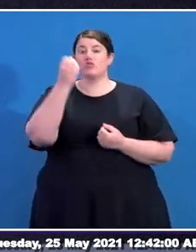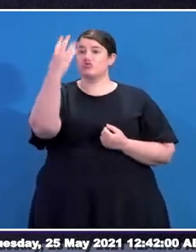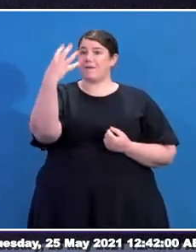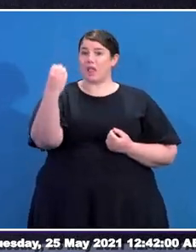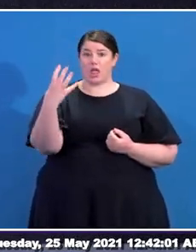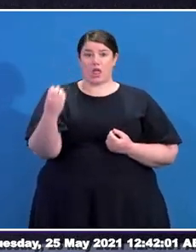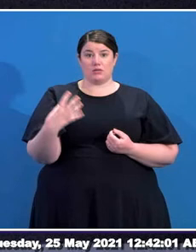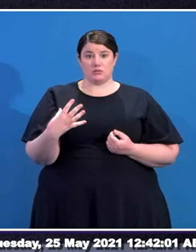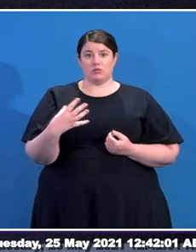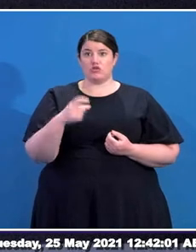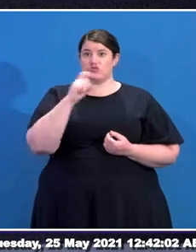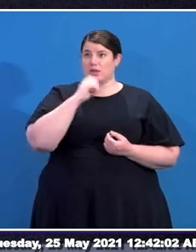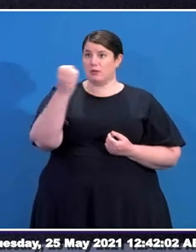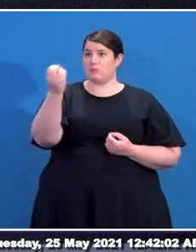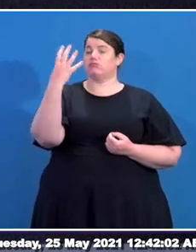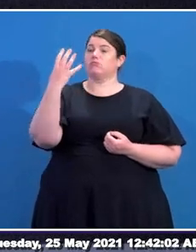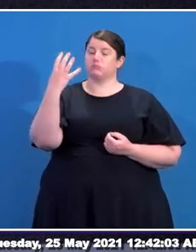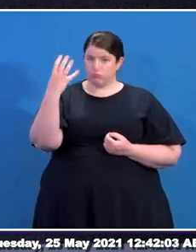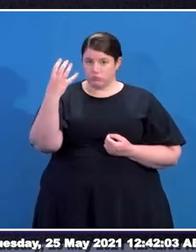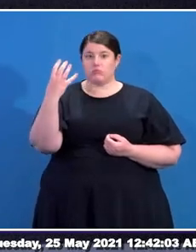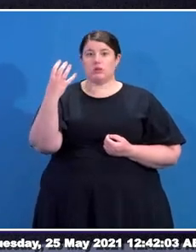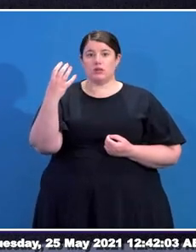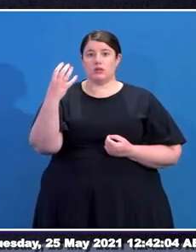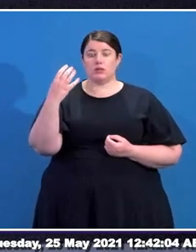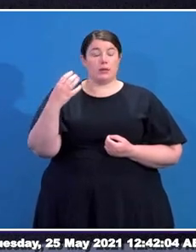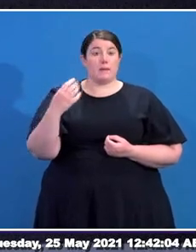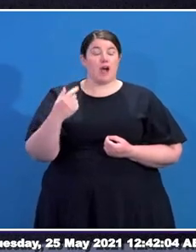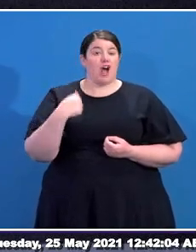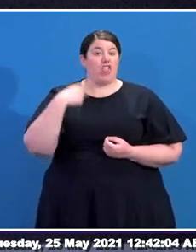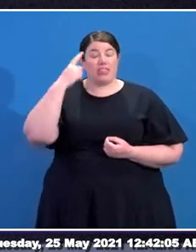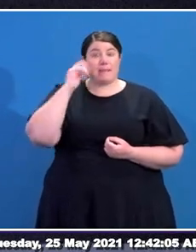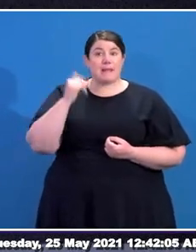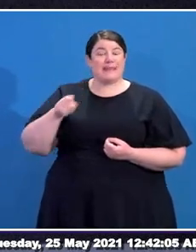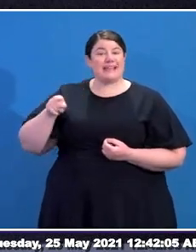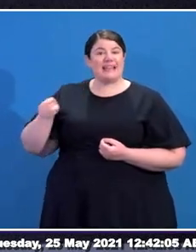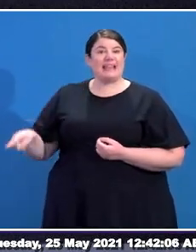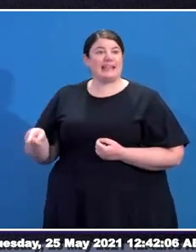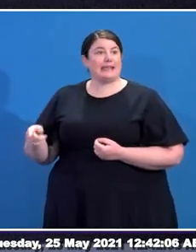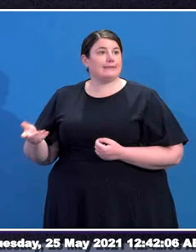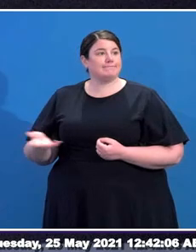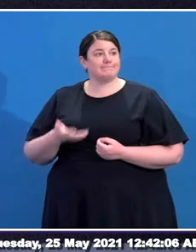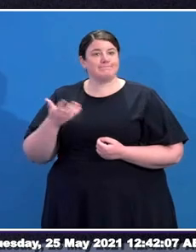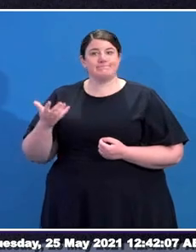it was the red traffic light and he must have just not felt like, you know,